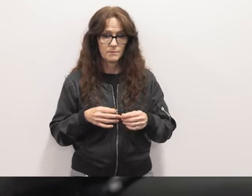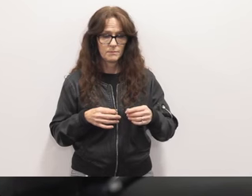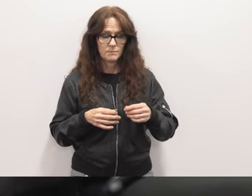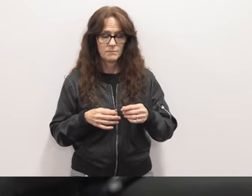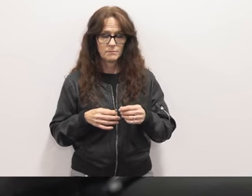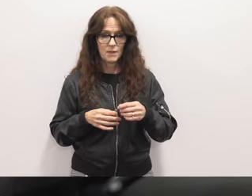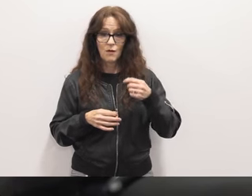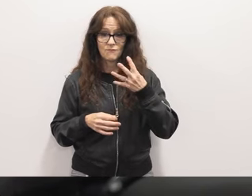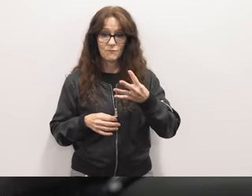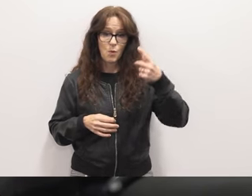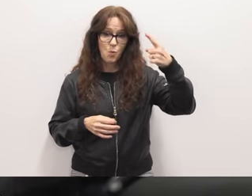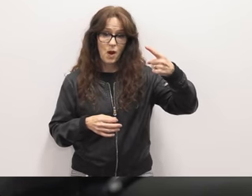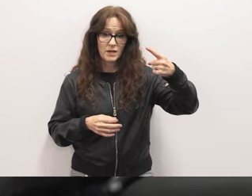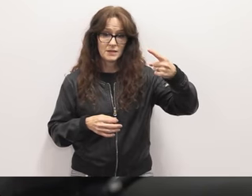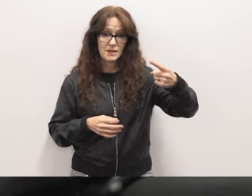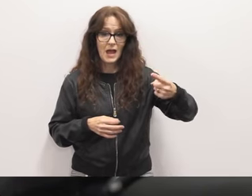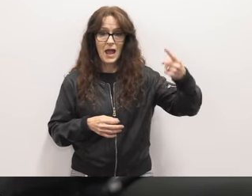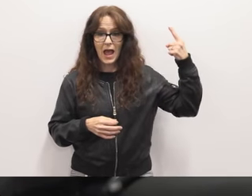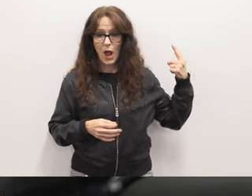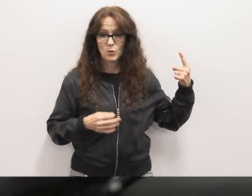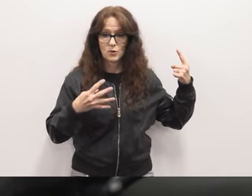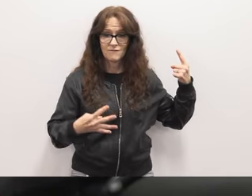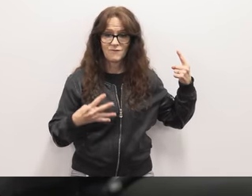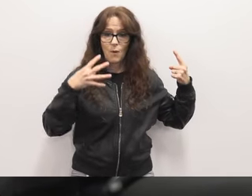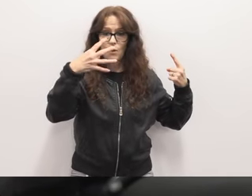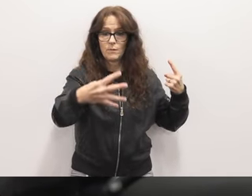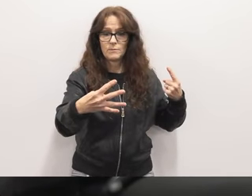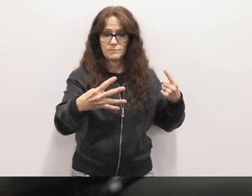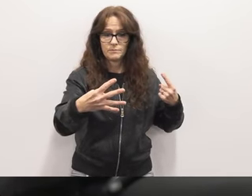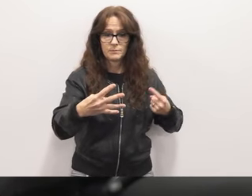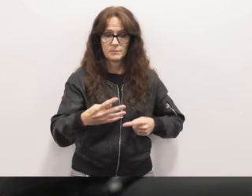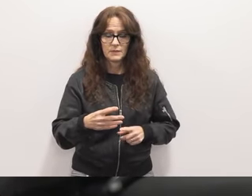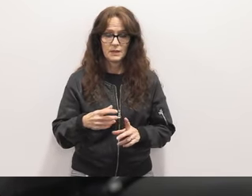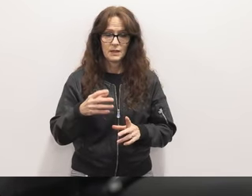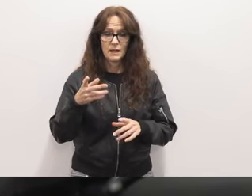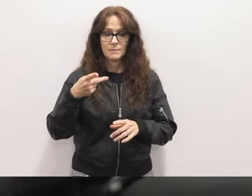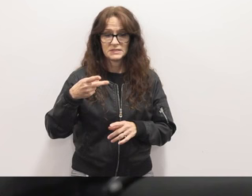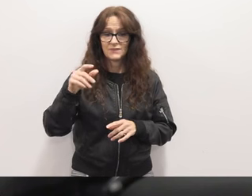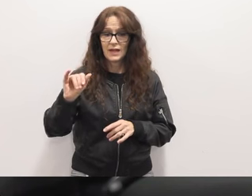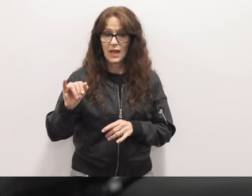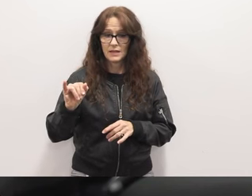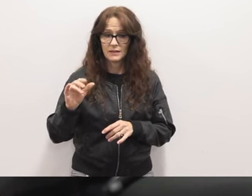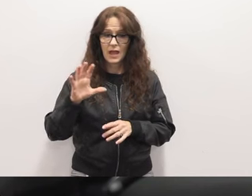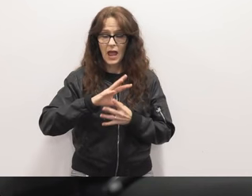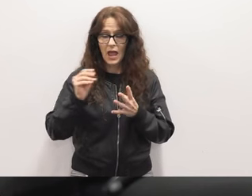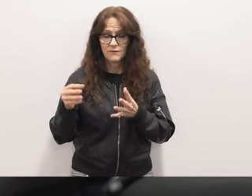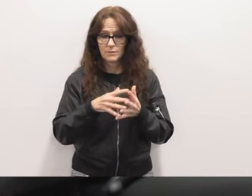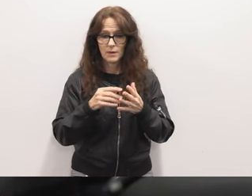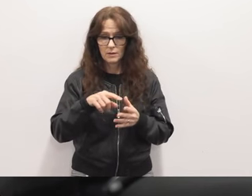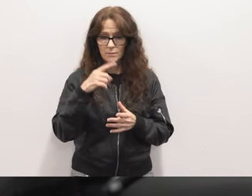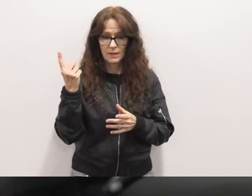then that same precision, including the acknowledgement of Pacific Islander students and African-American Black and the reduction